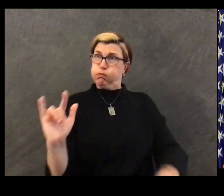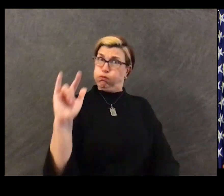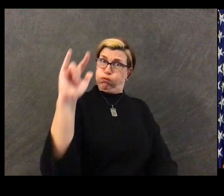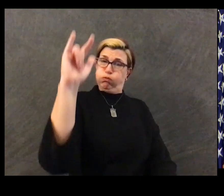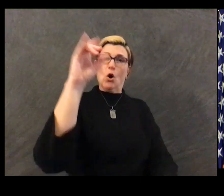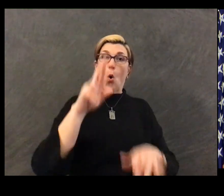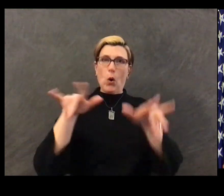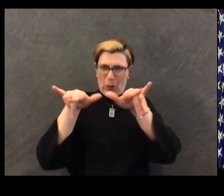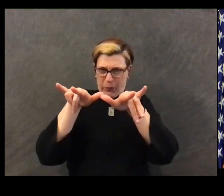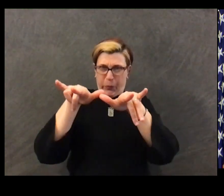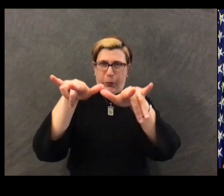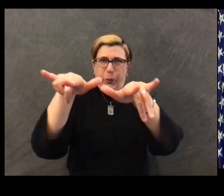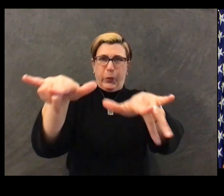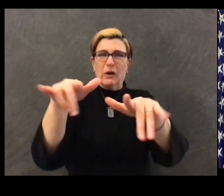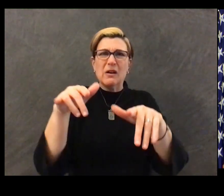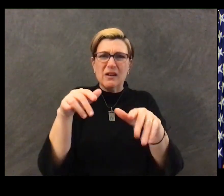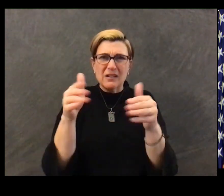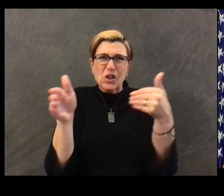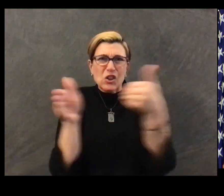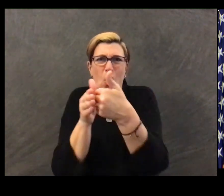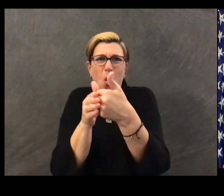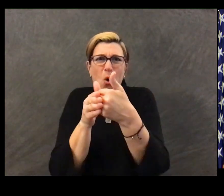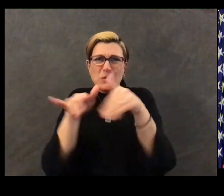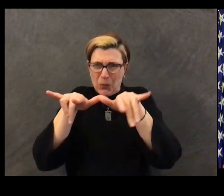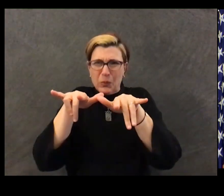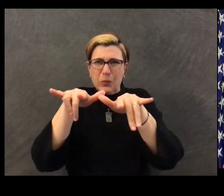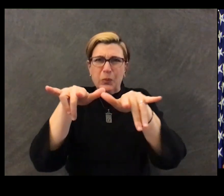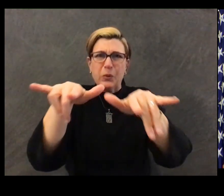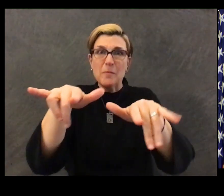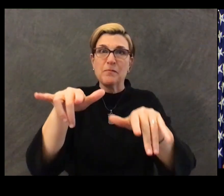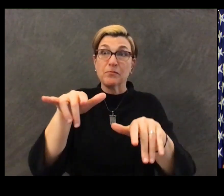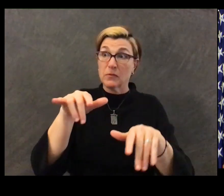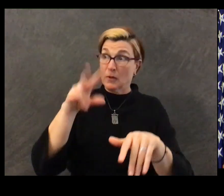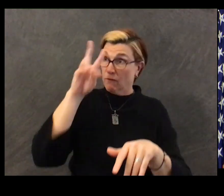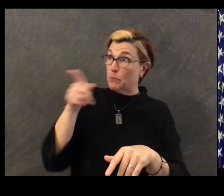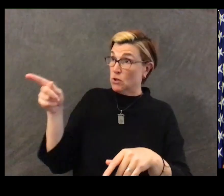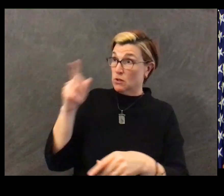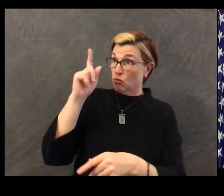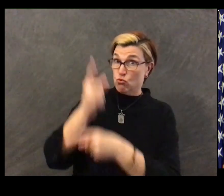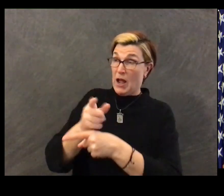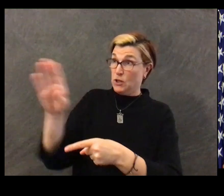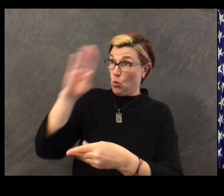that's dangerous work your son is a great pilot and I don't know could be